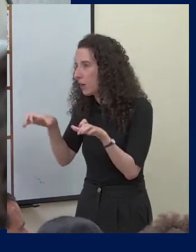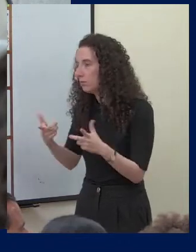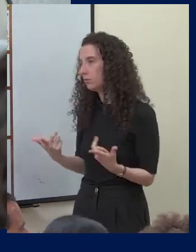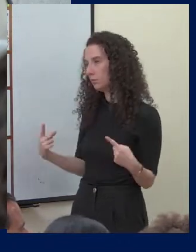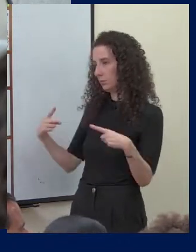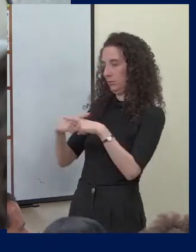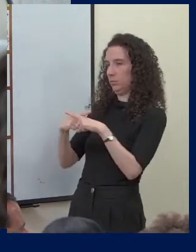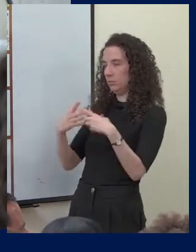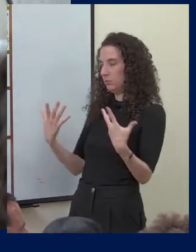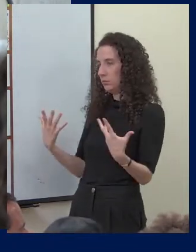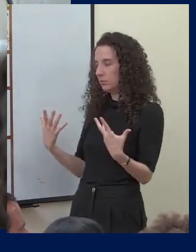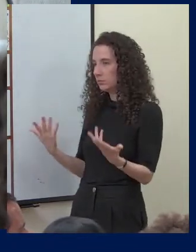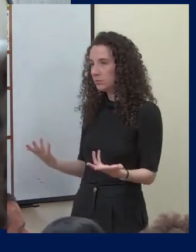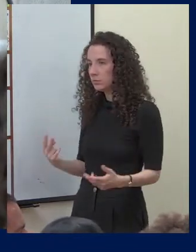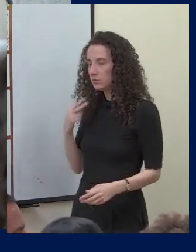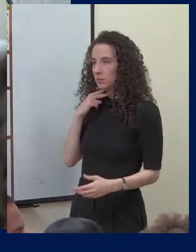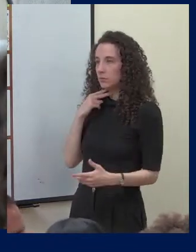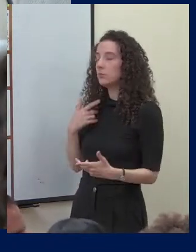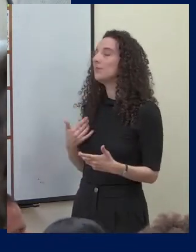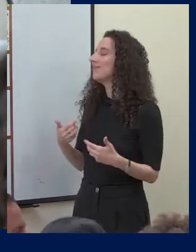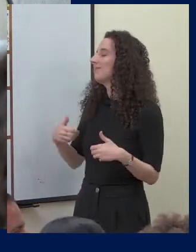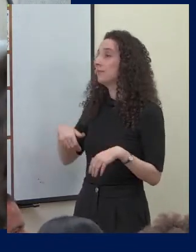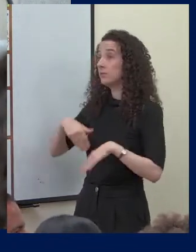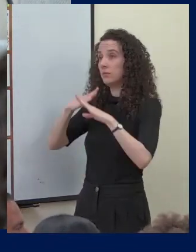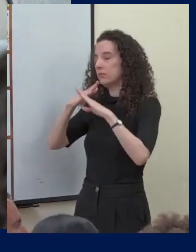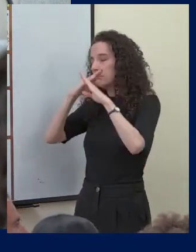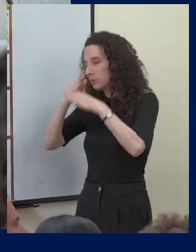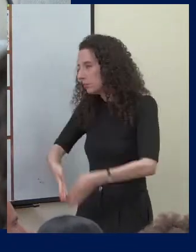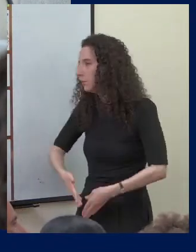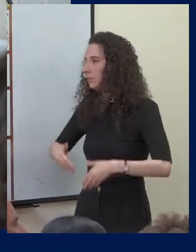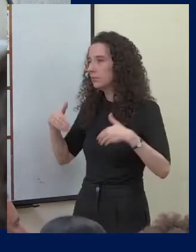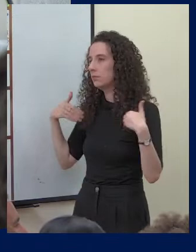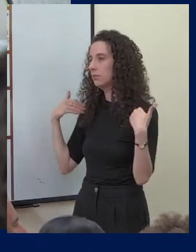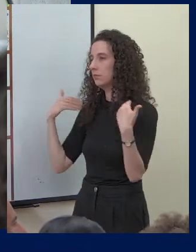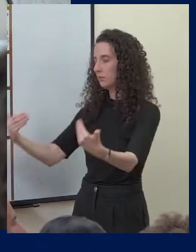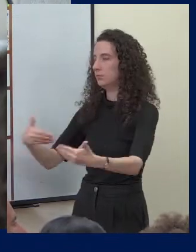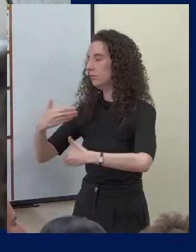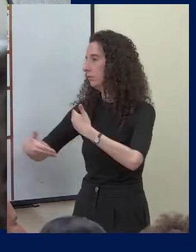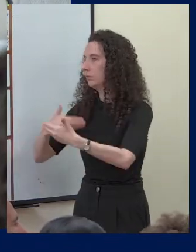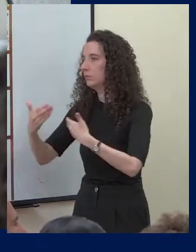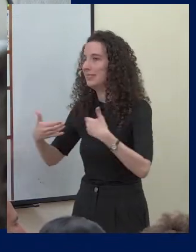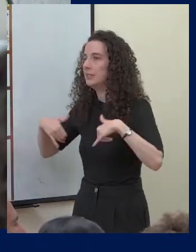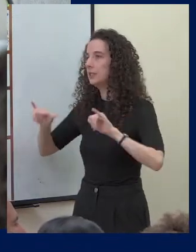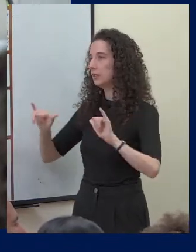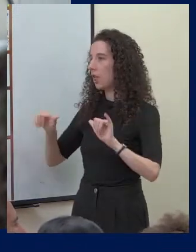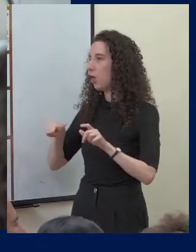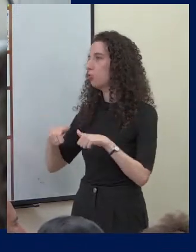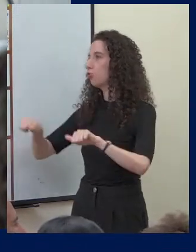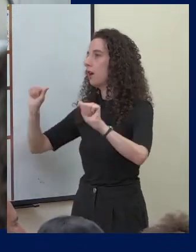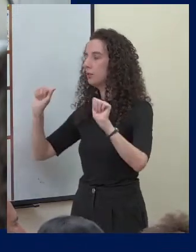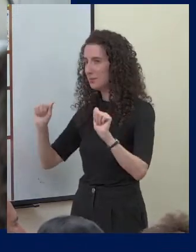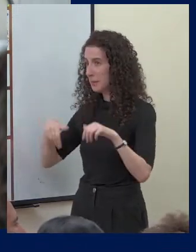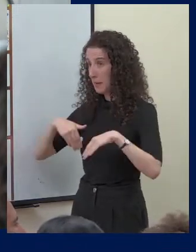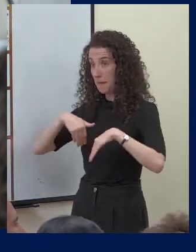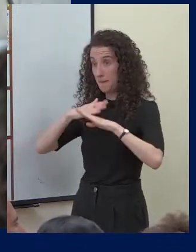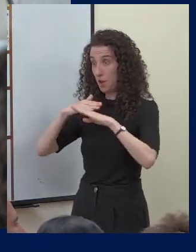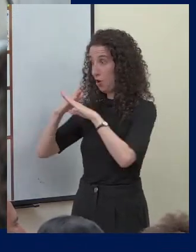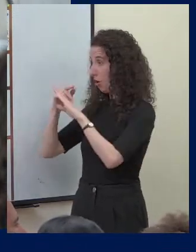That is not stop us from doing something about it and I encourage all my colleagues here barriers are to be surpassed.